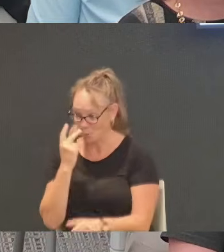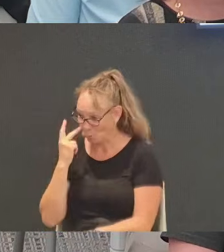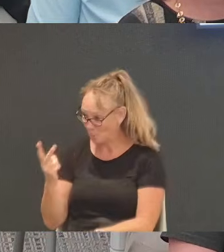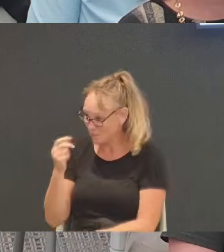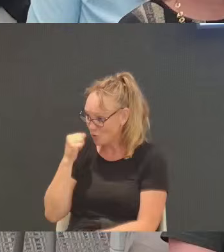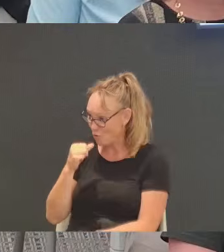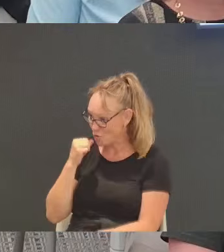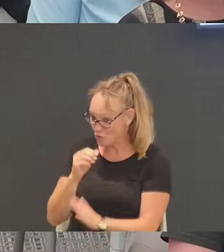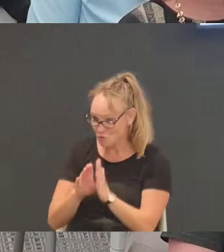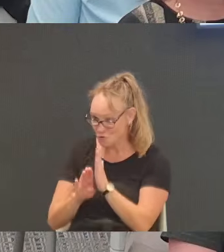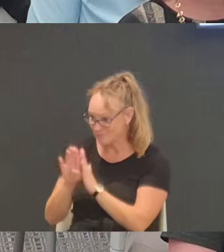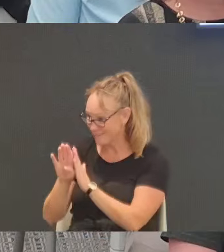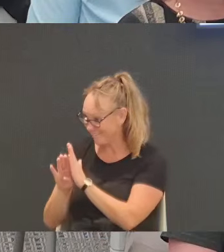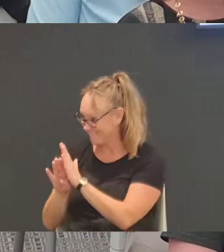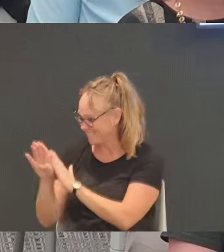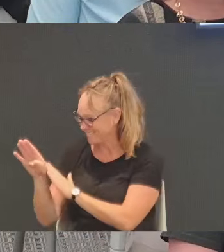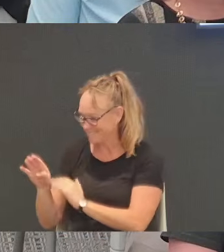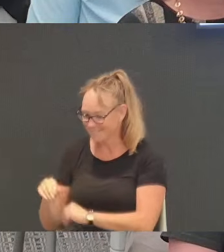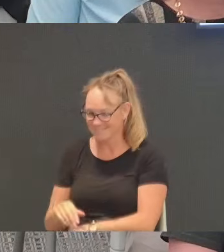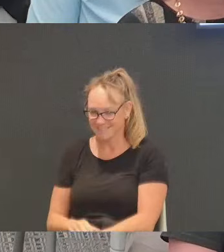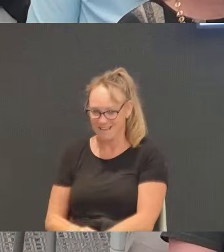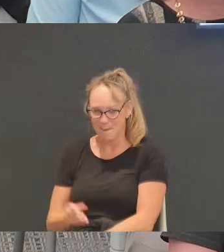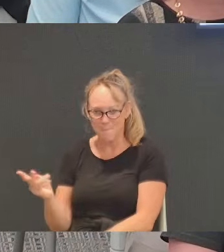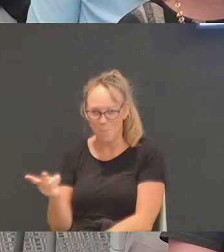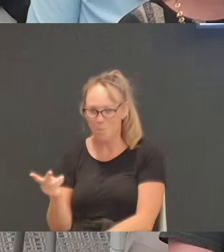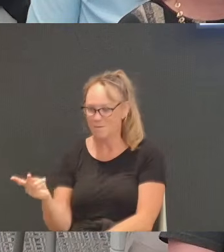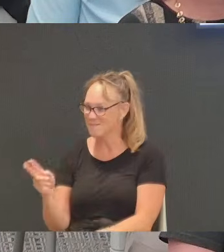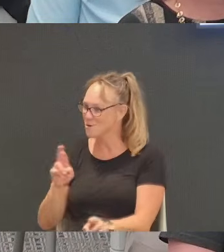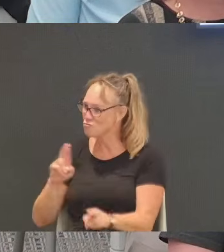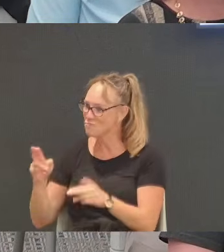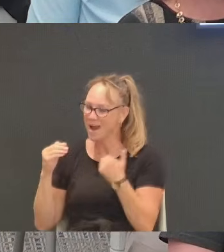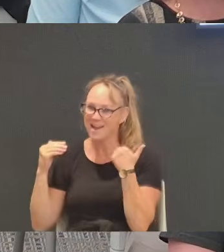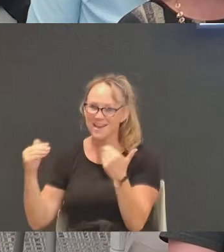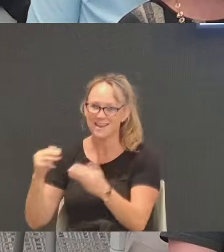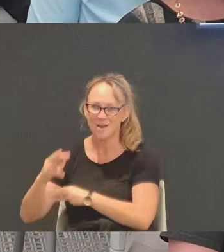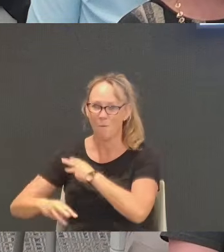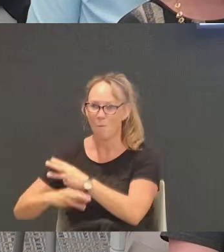best versions of themselves. They were ready to take on the world, finish school, get jobs, build